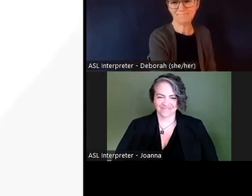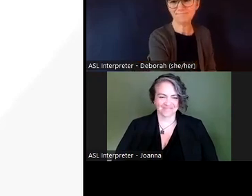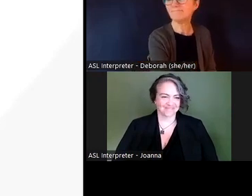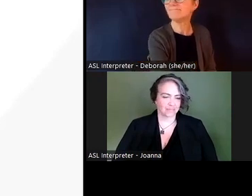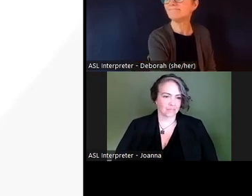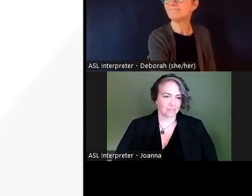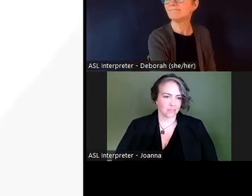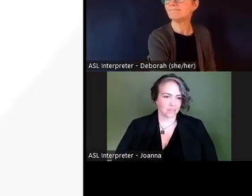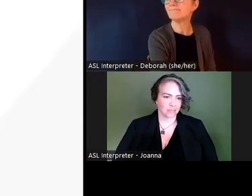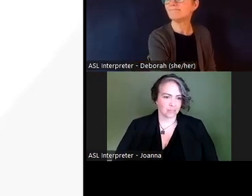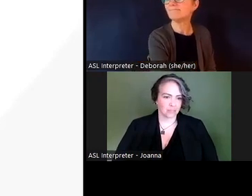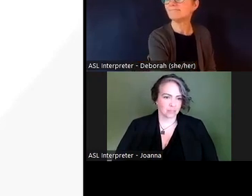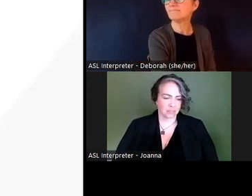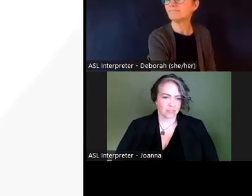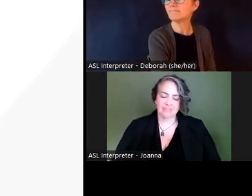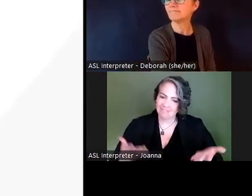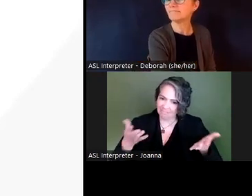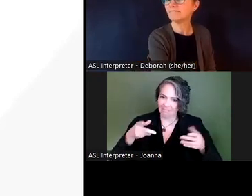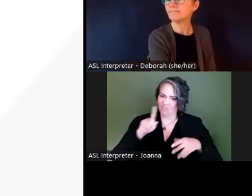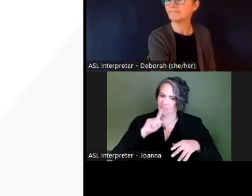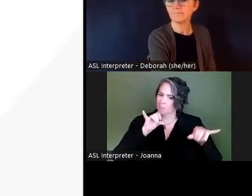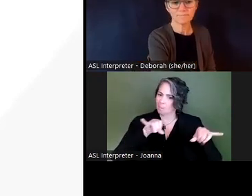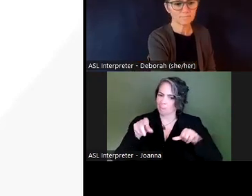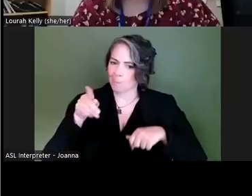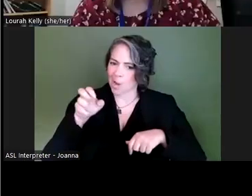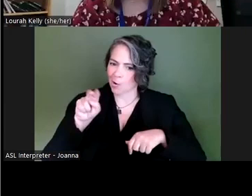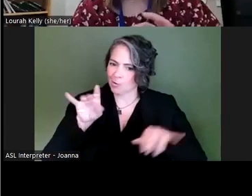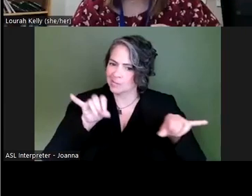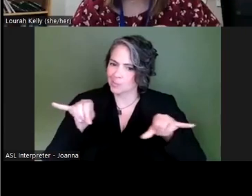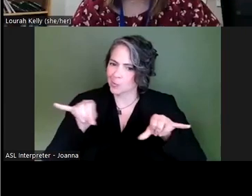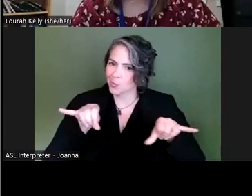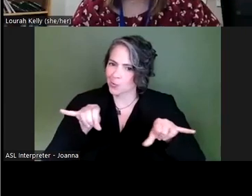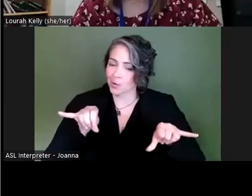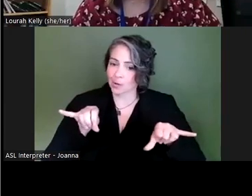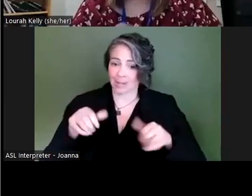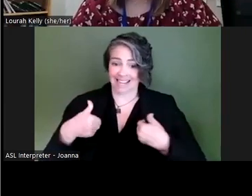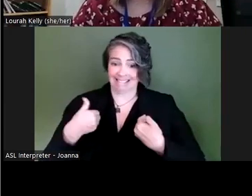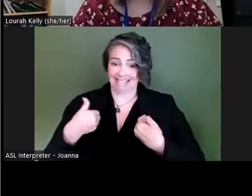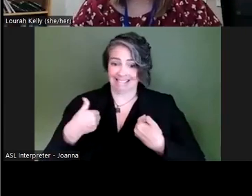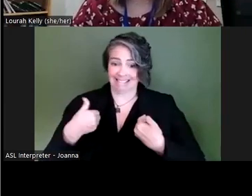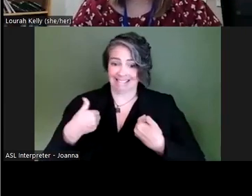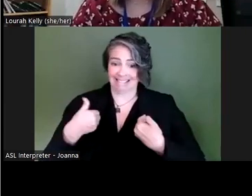So we found similar patterns - that young adults or emerging adults compared to older age groups